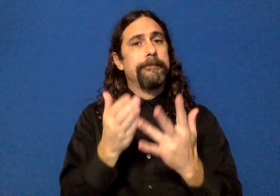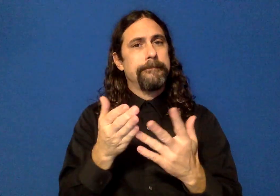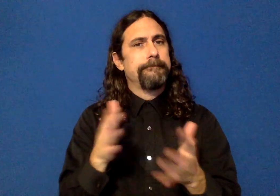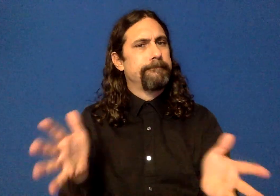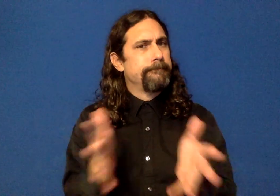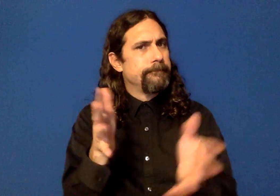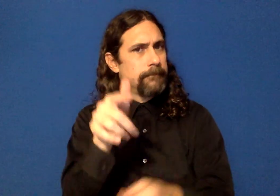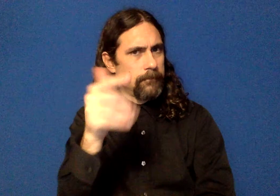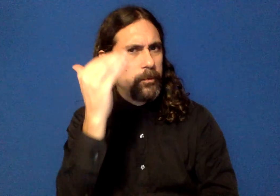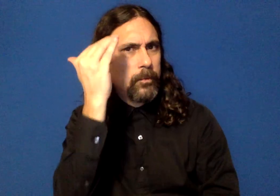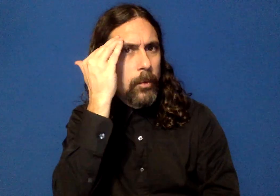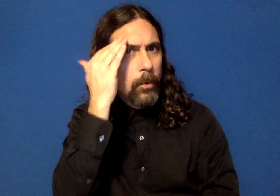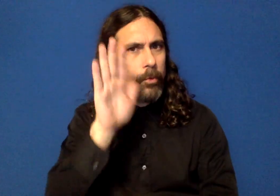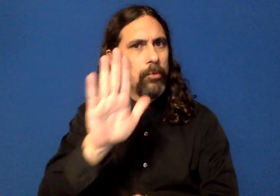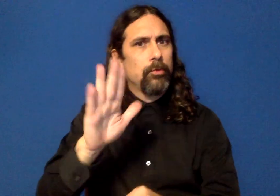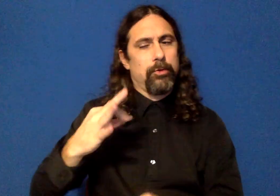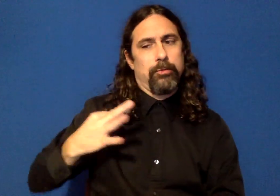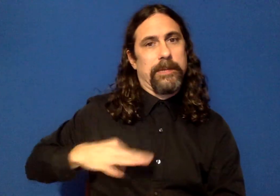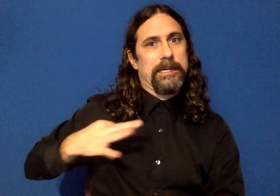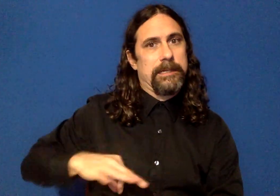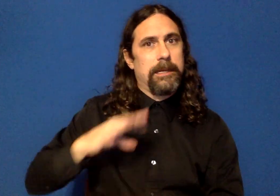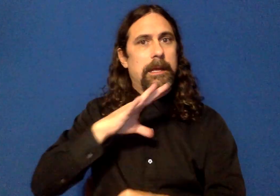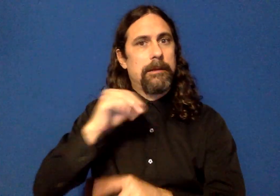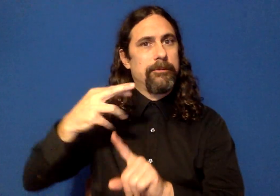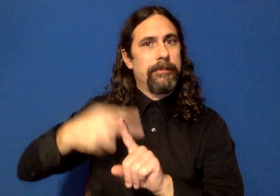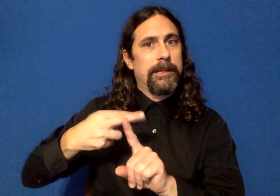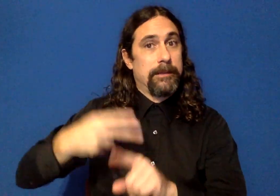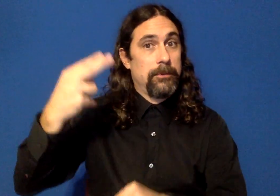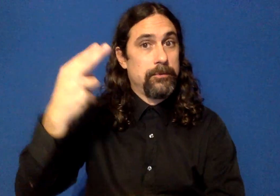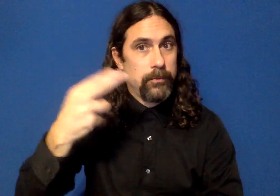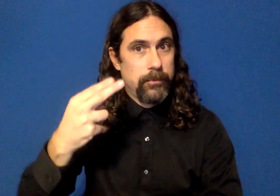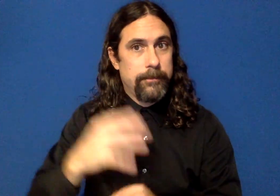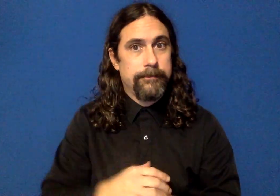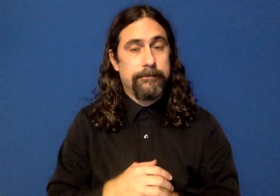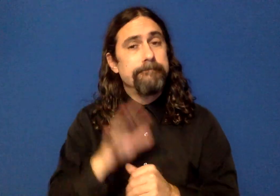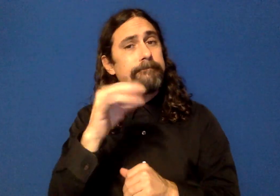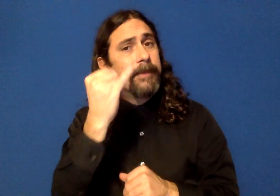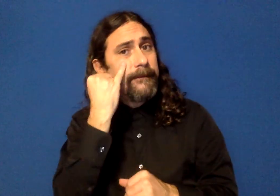If you apply for an affordable rental, and are contacted for an eligibility review,